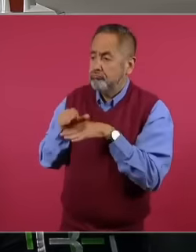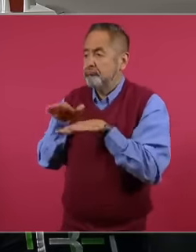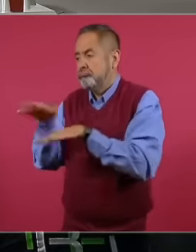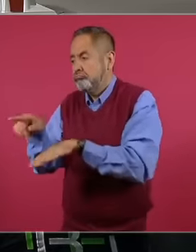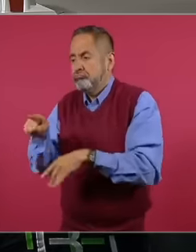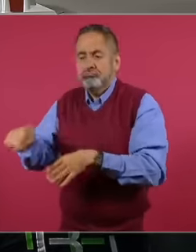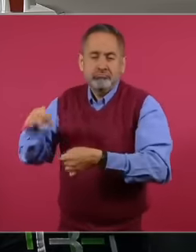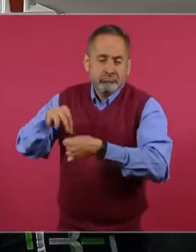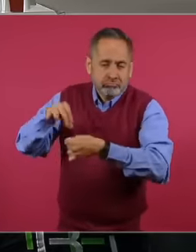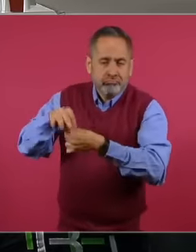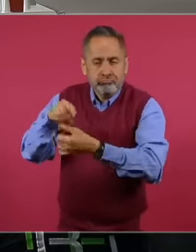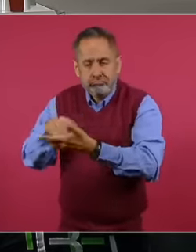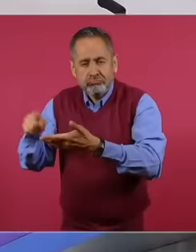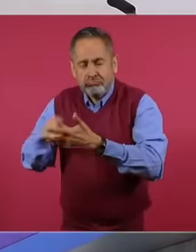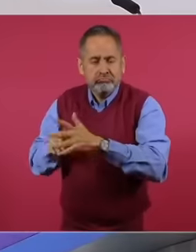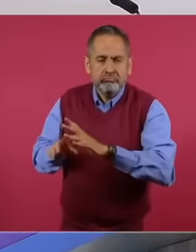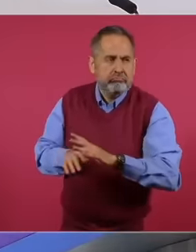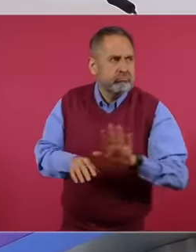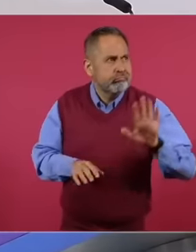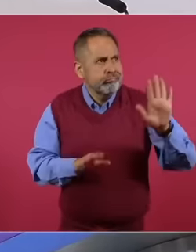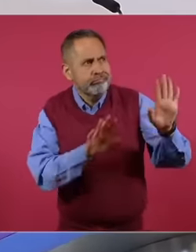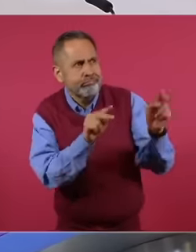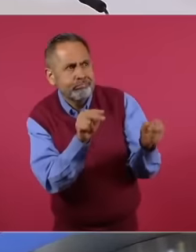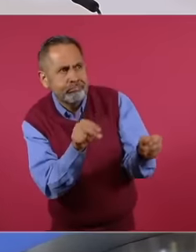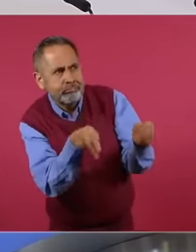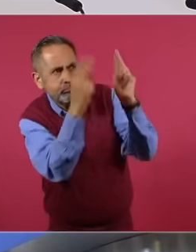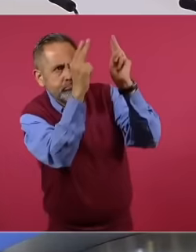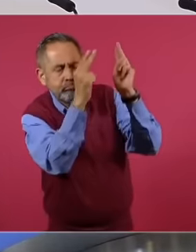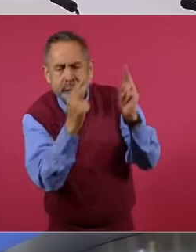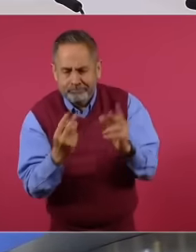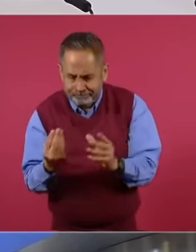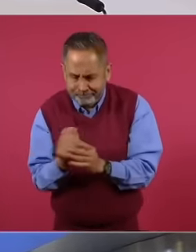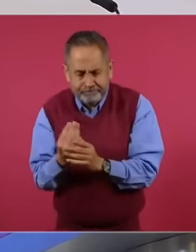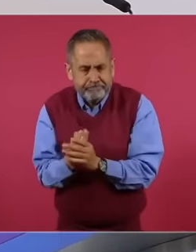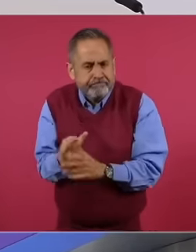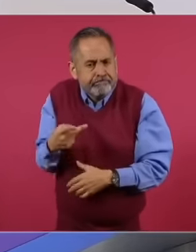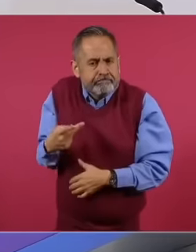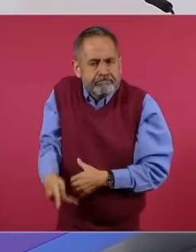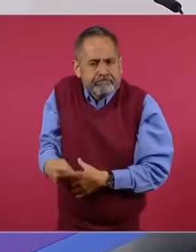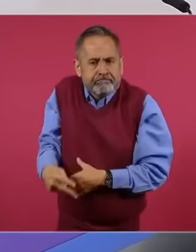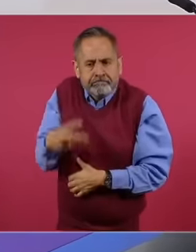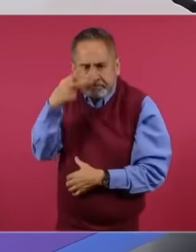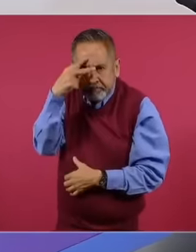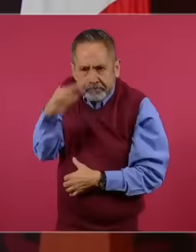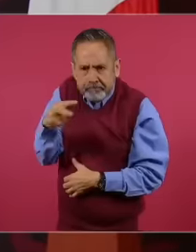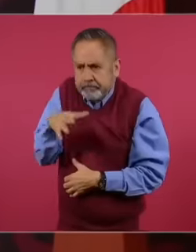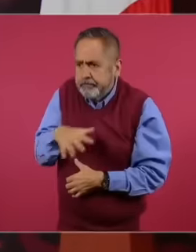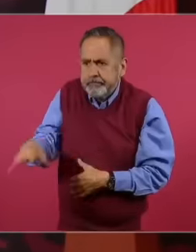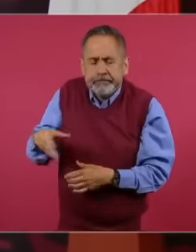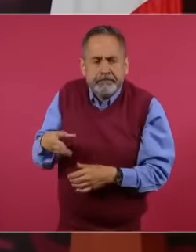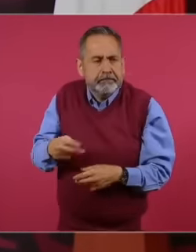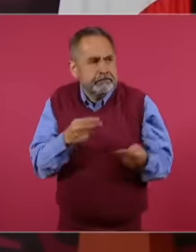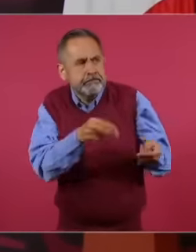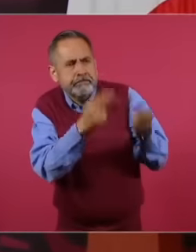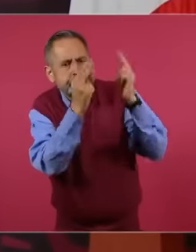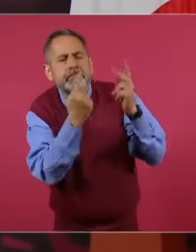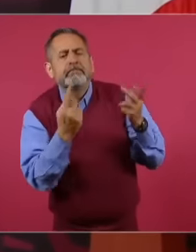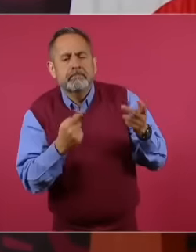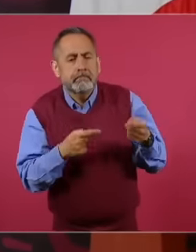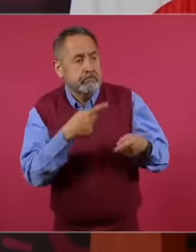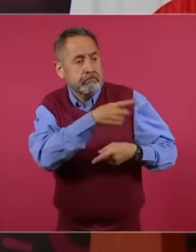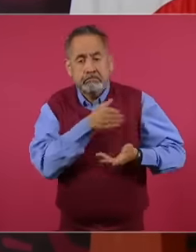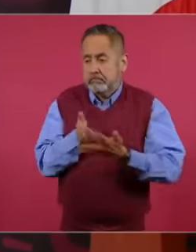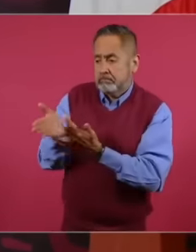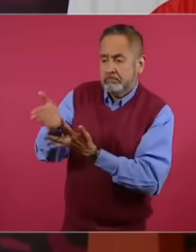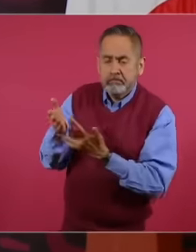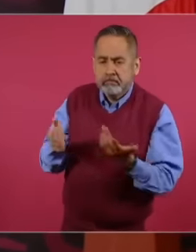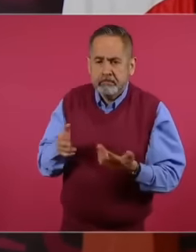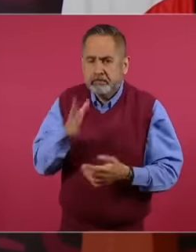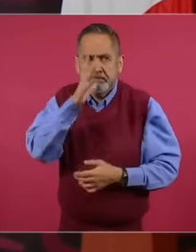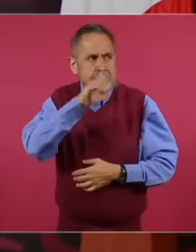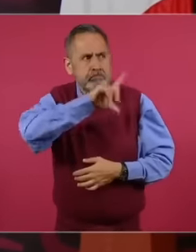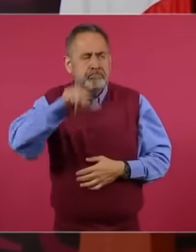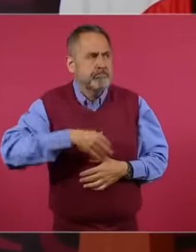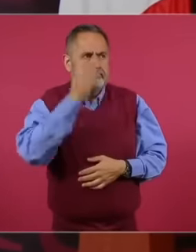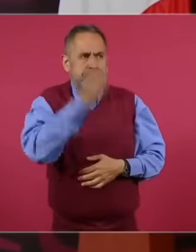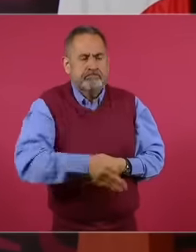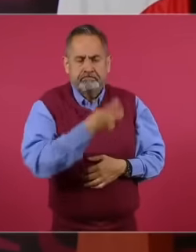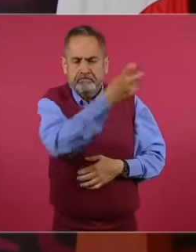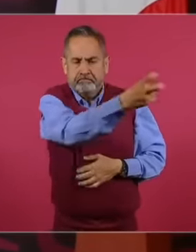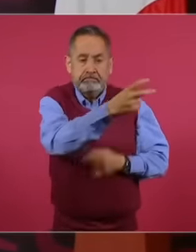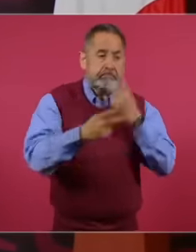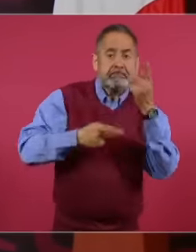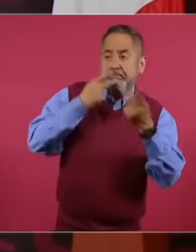strictly internal to the Mexican state represents an unacceptable action of